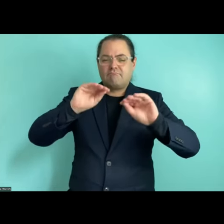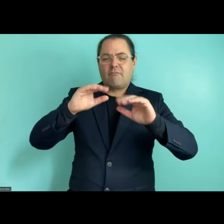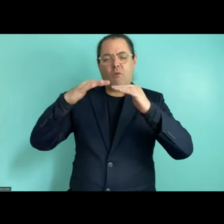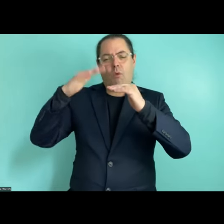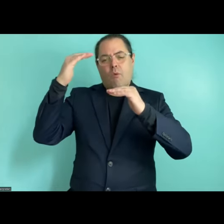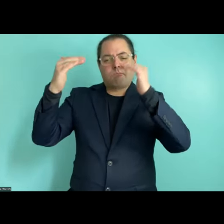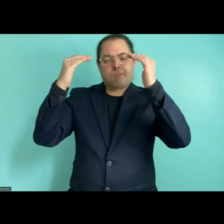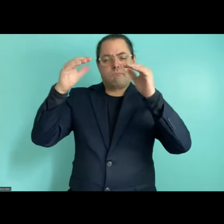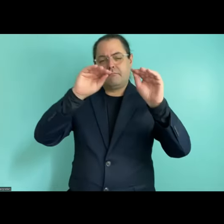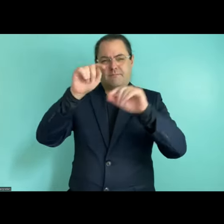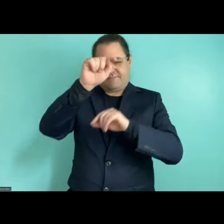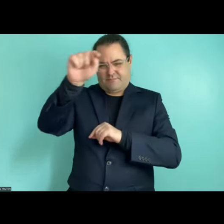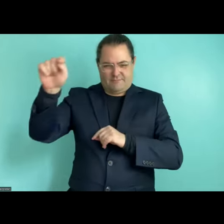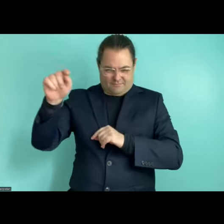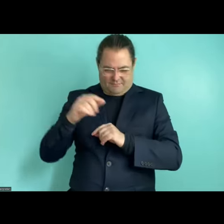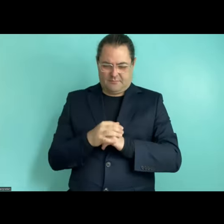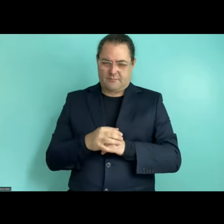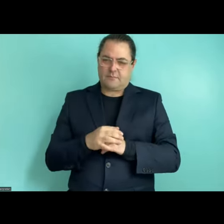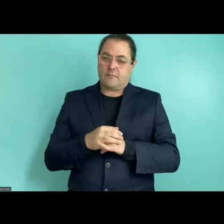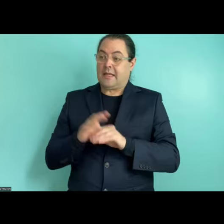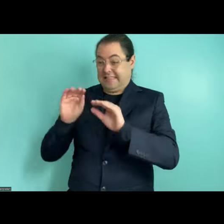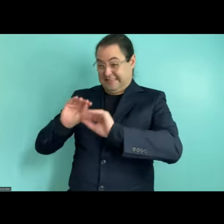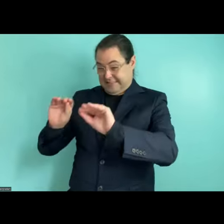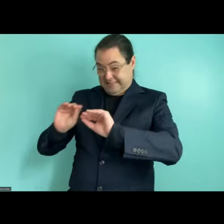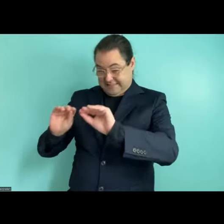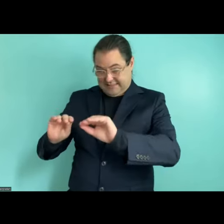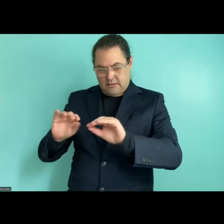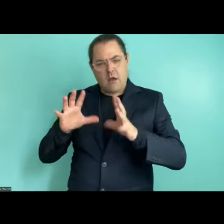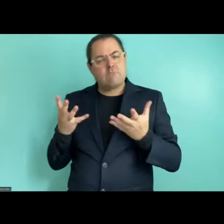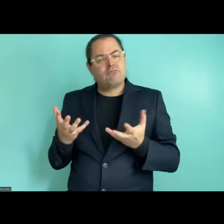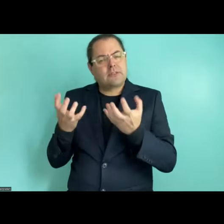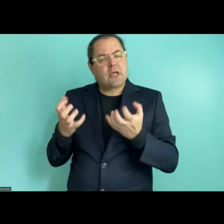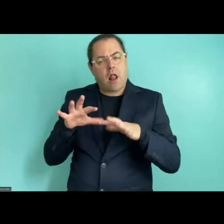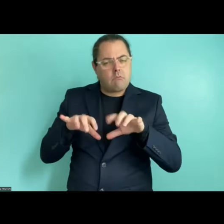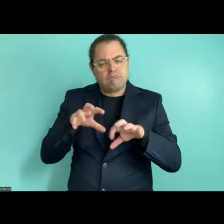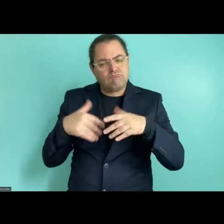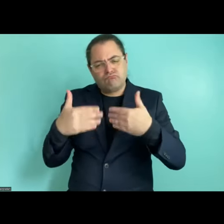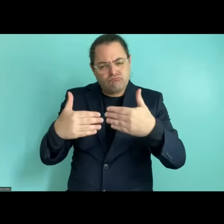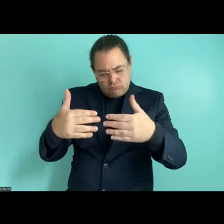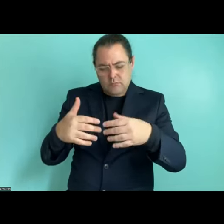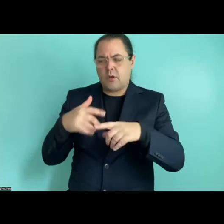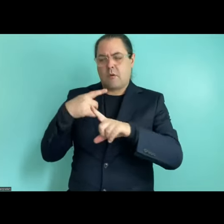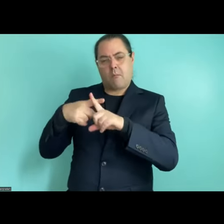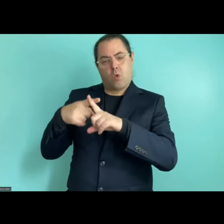practical and theoretical training in project management which is NPS level four, and then